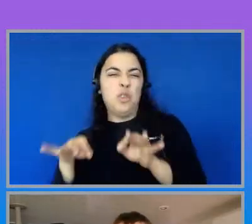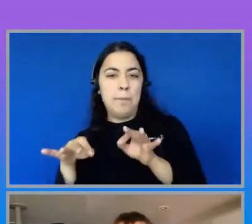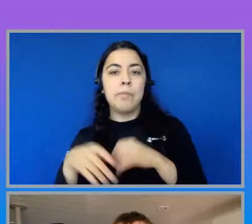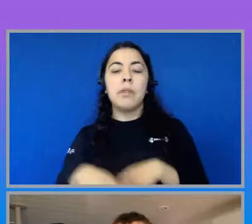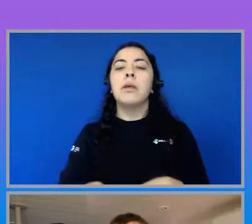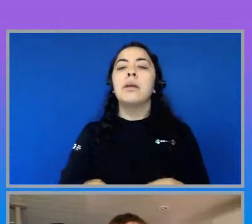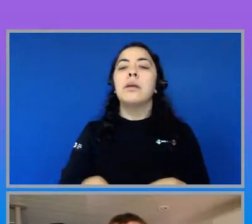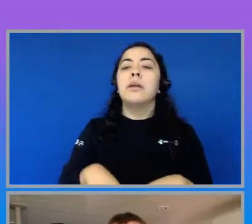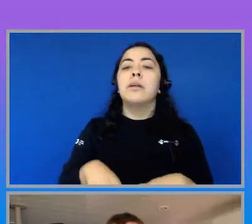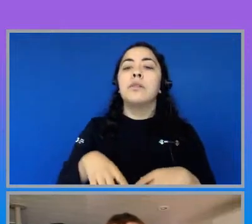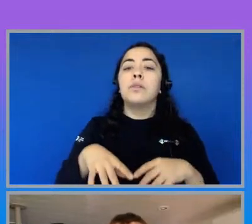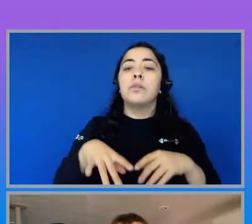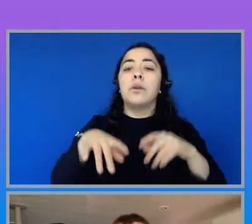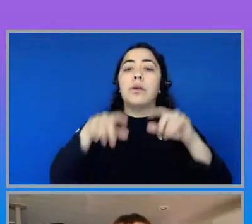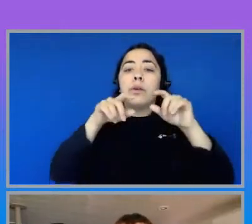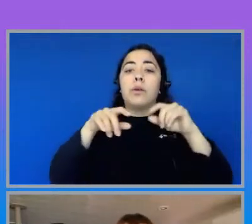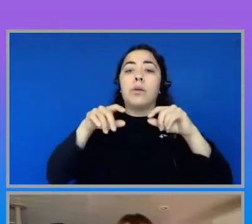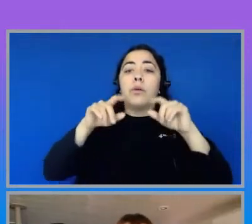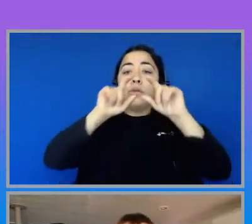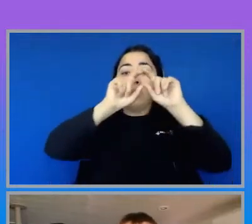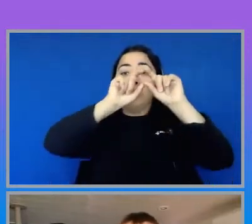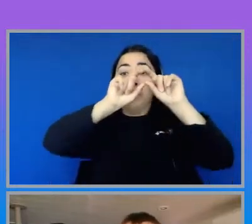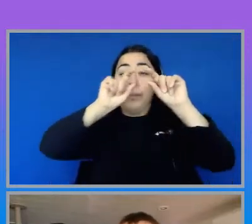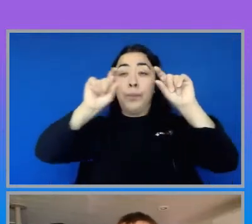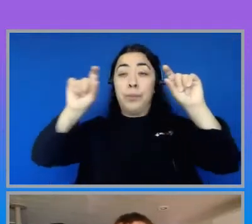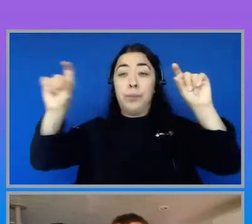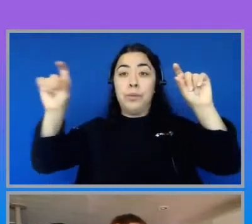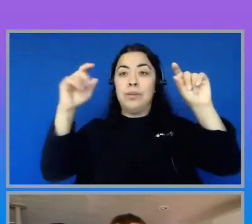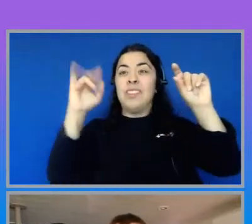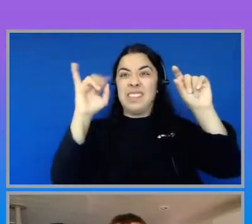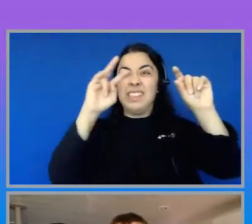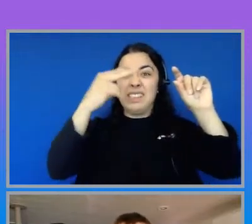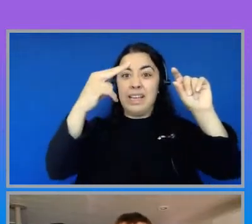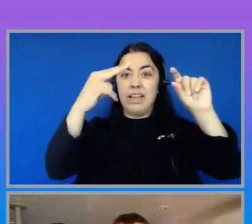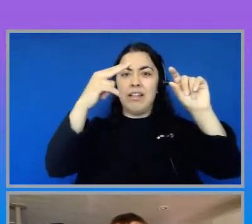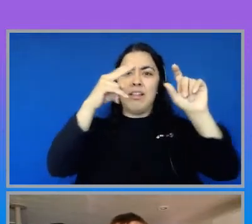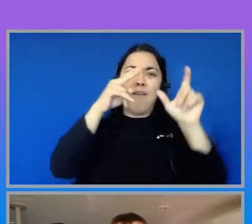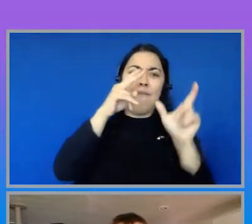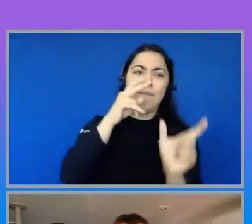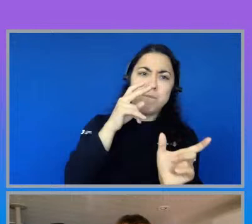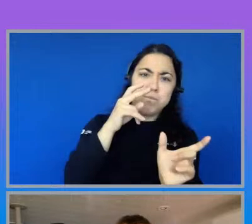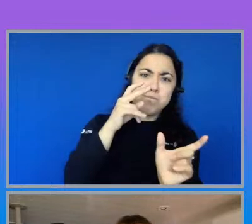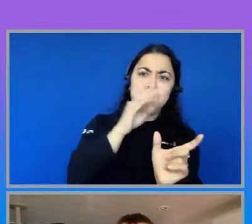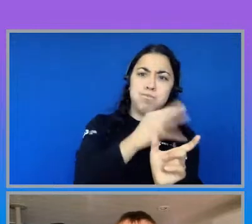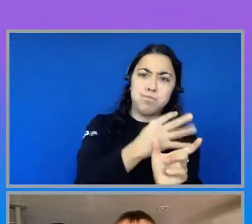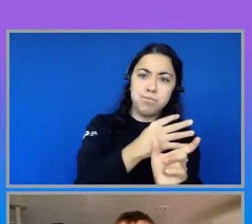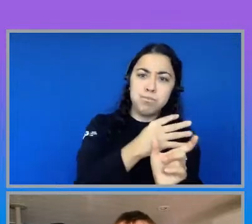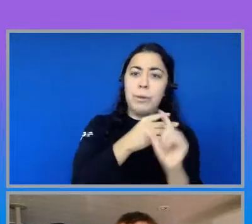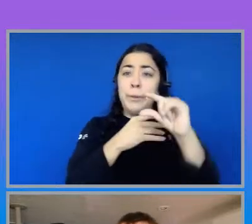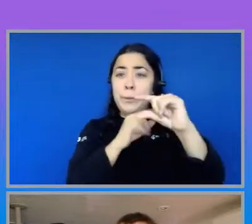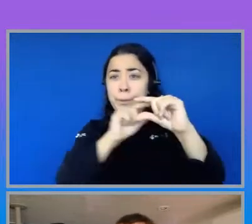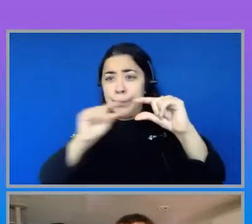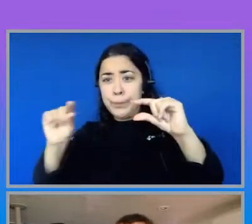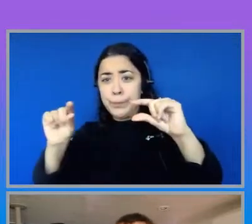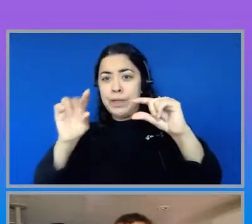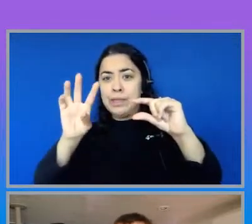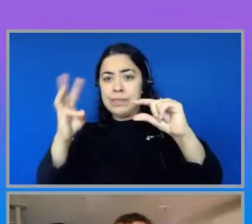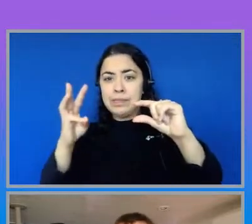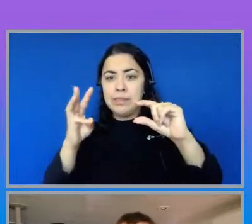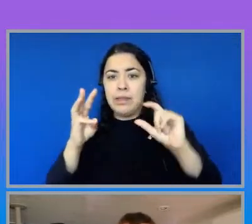grid, which, you know, the second item in the Dom is right at the top. And then we've got the fourth item and then the